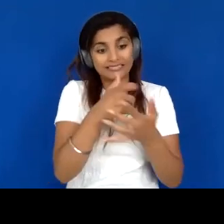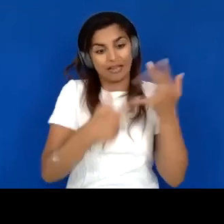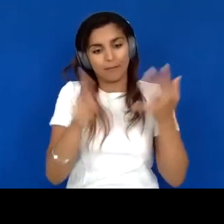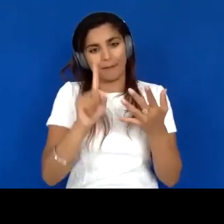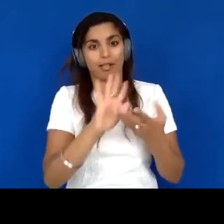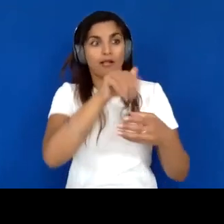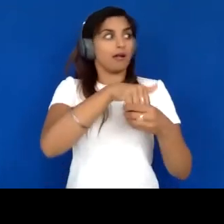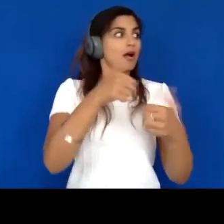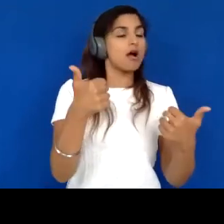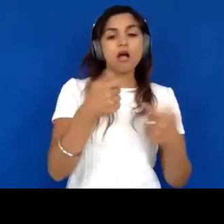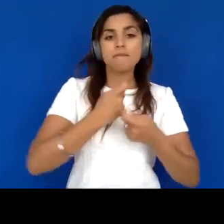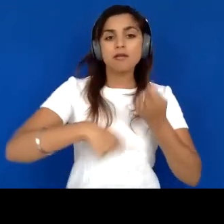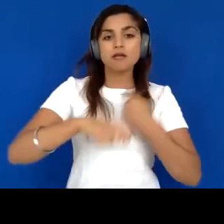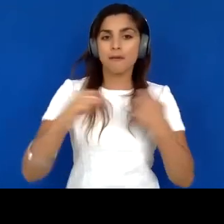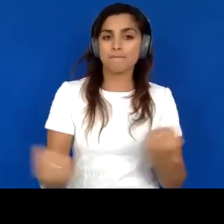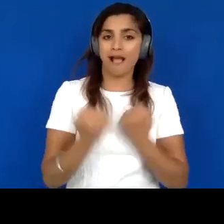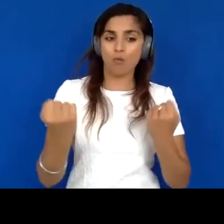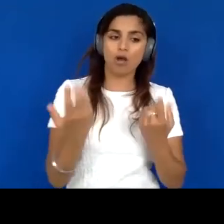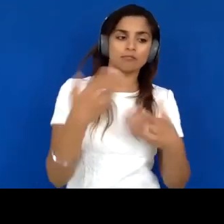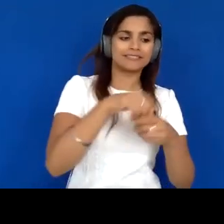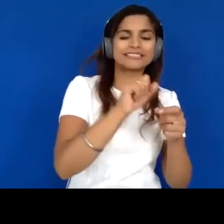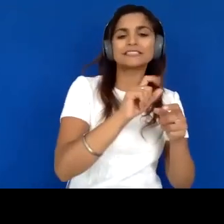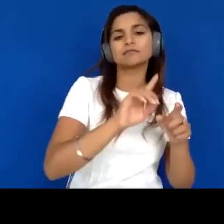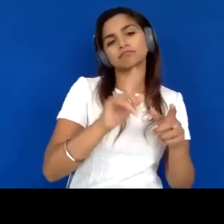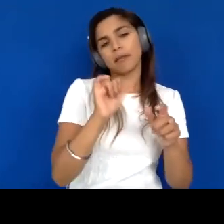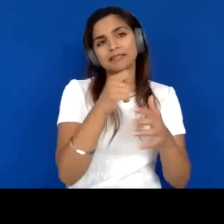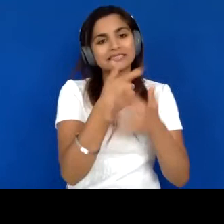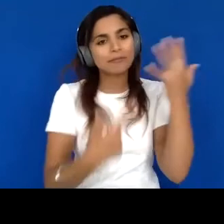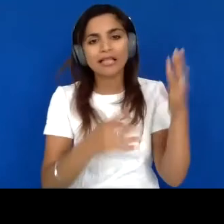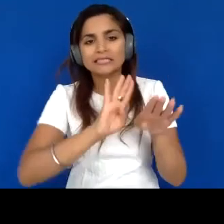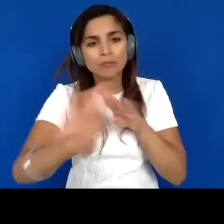sports governing bodies and disability sports media to more women as disabled